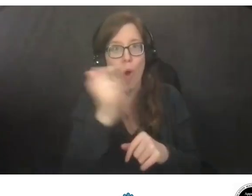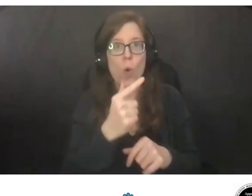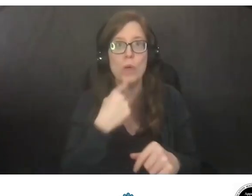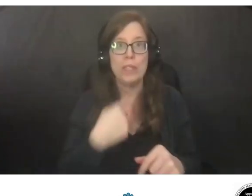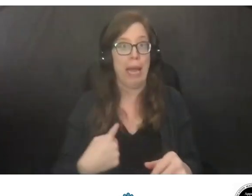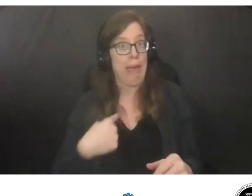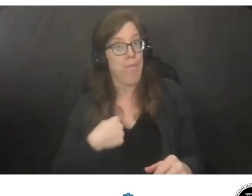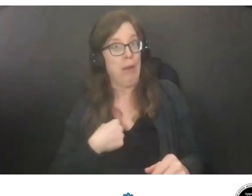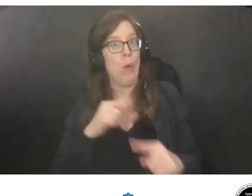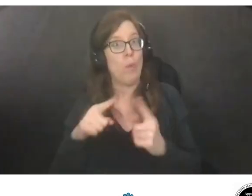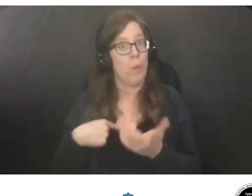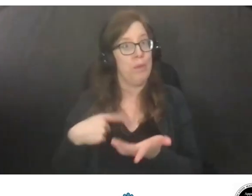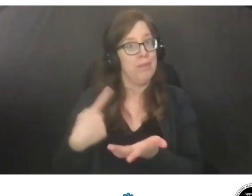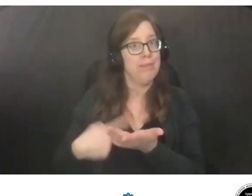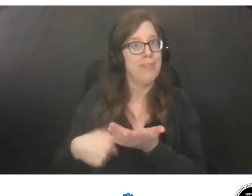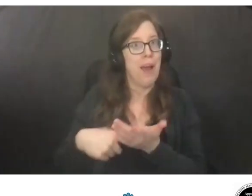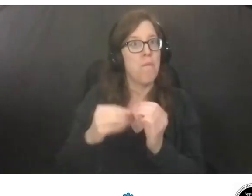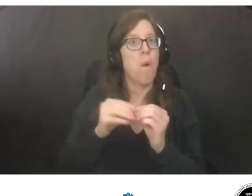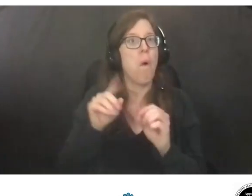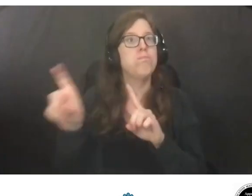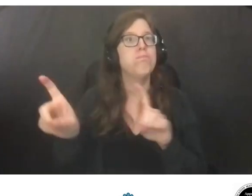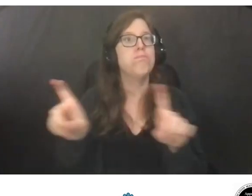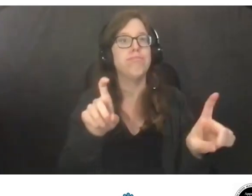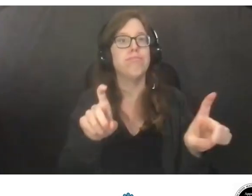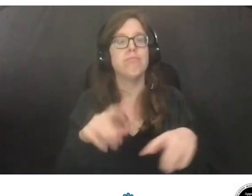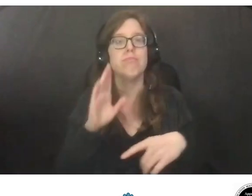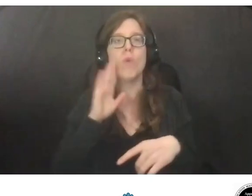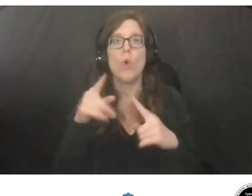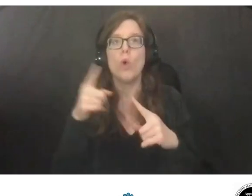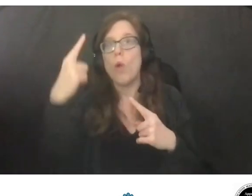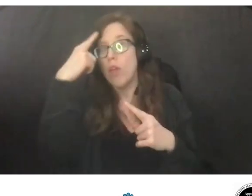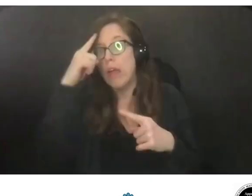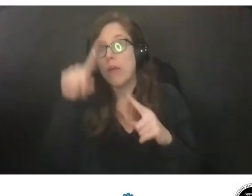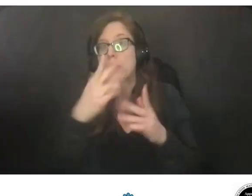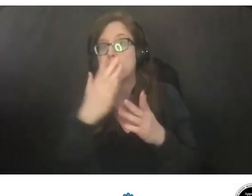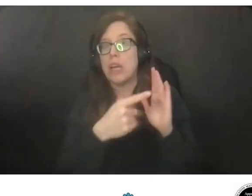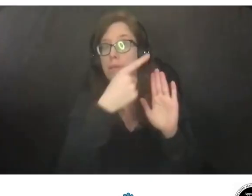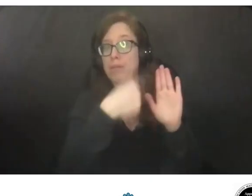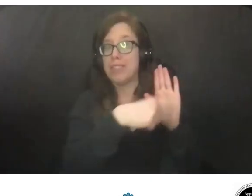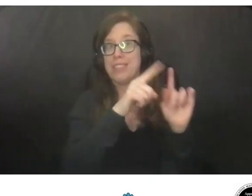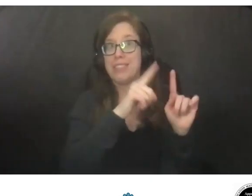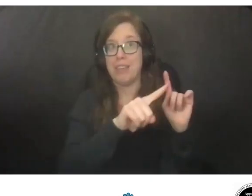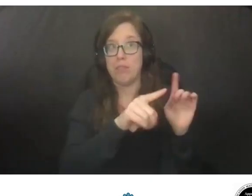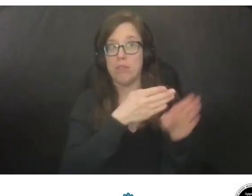"me" as we go today about what you think about some of these areas. My goodness.